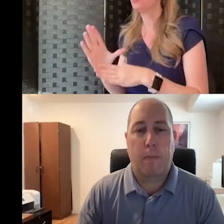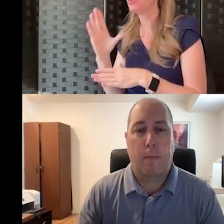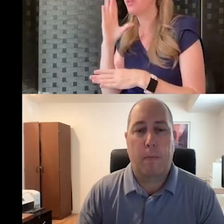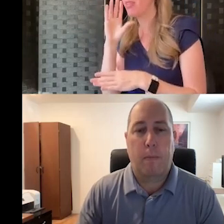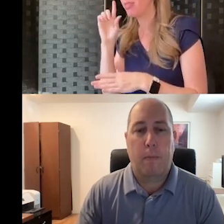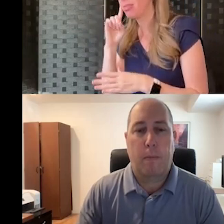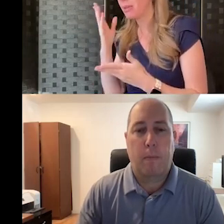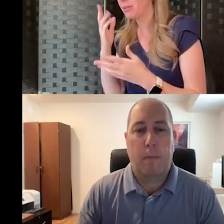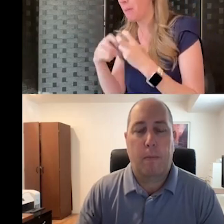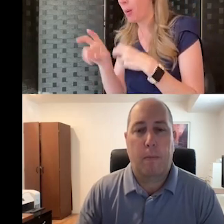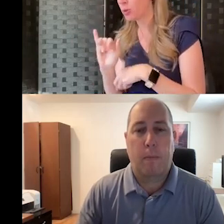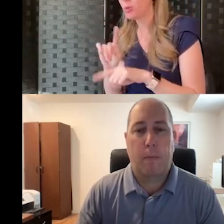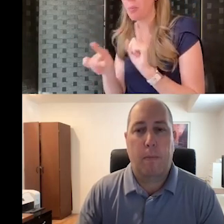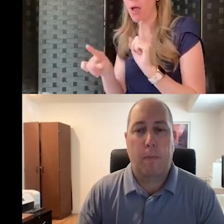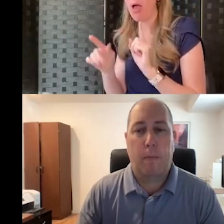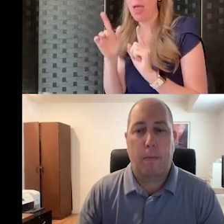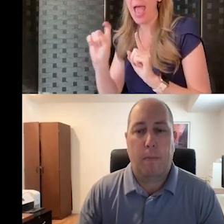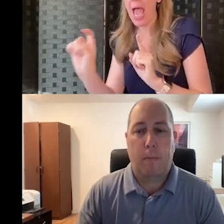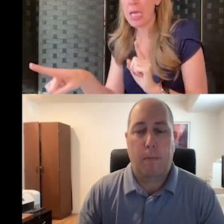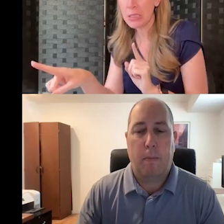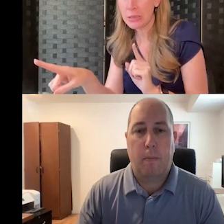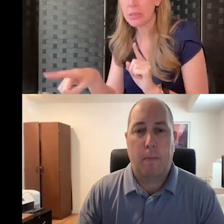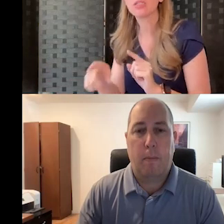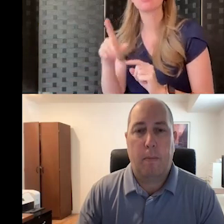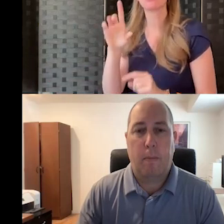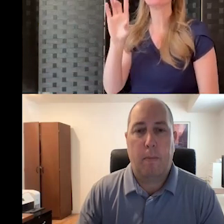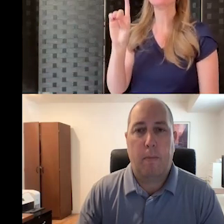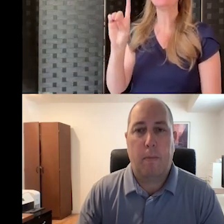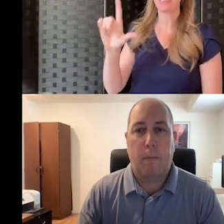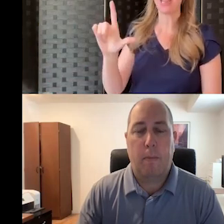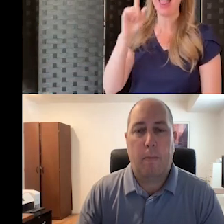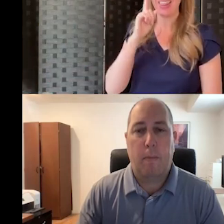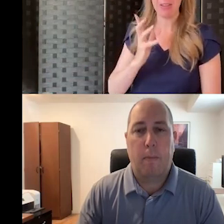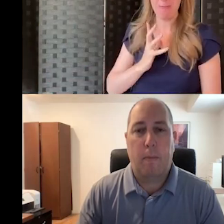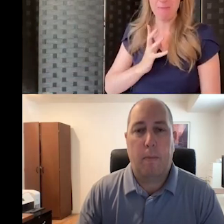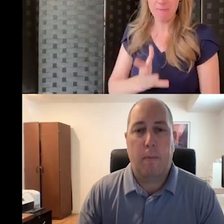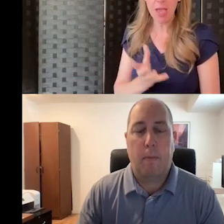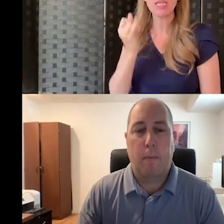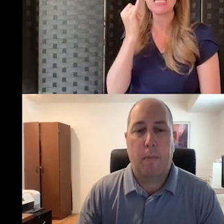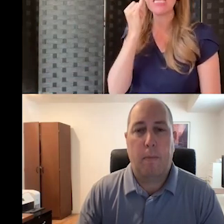well but you should find out from users, but I think a DL is fine as long as you accept that